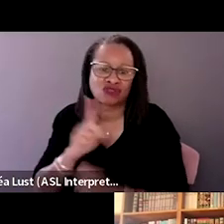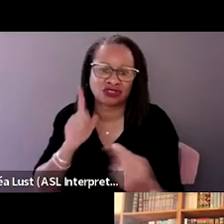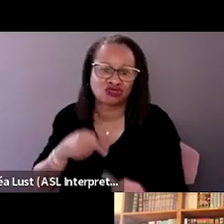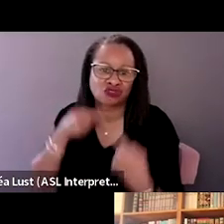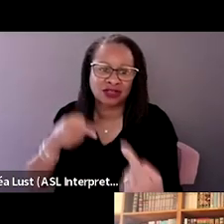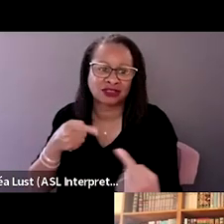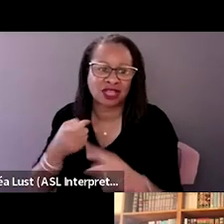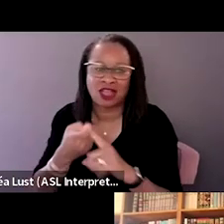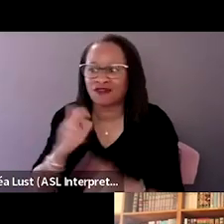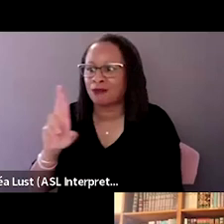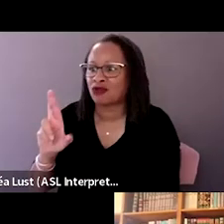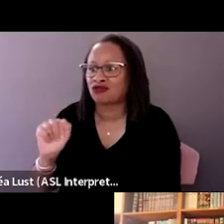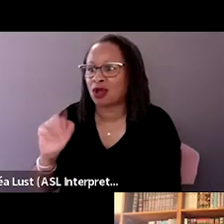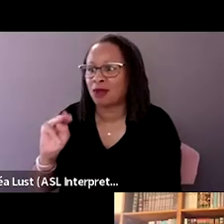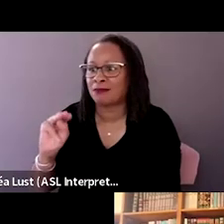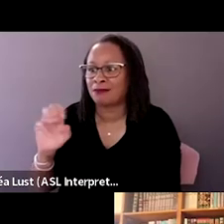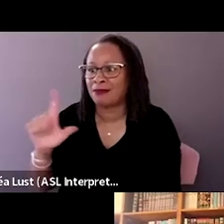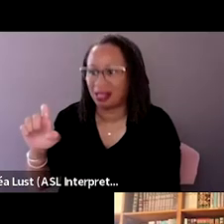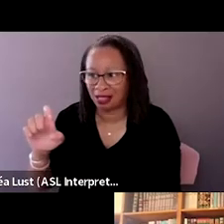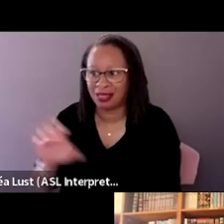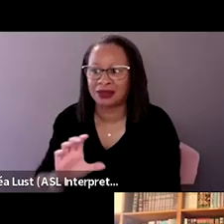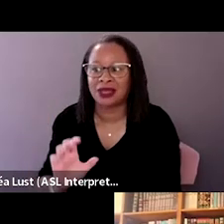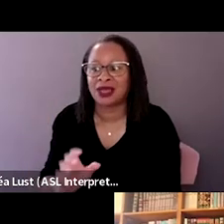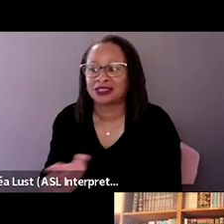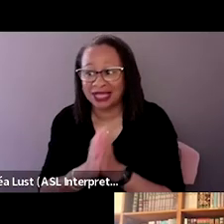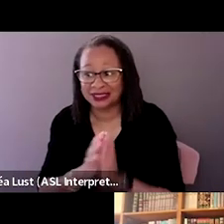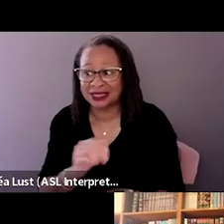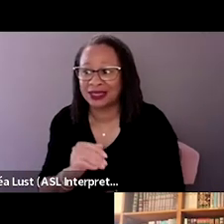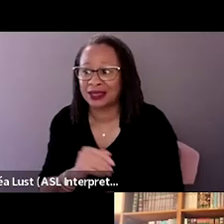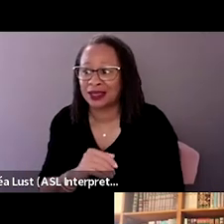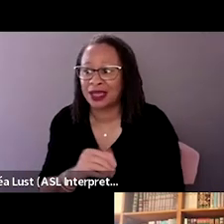From Ramel, they're asking if there are any readers